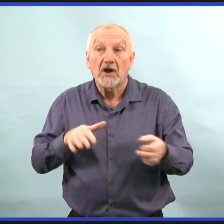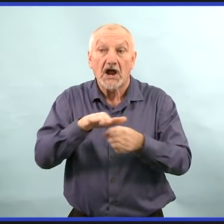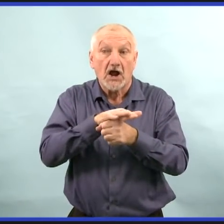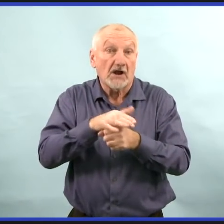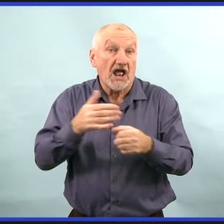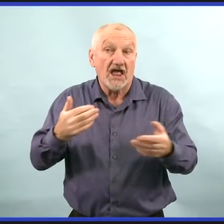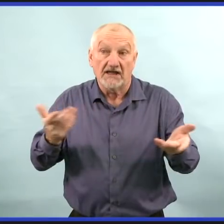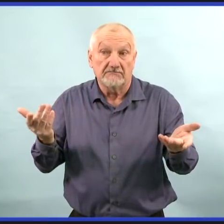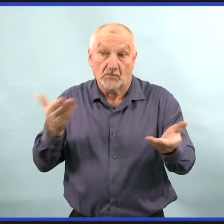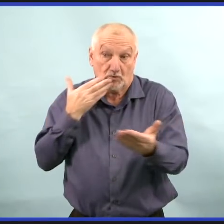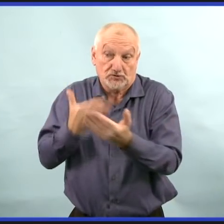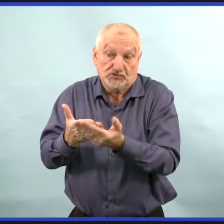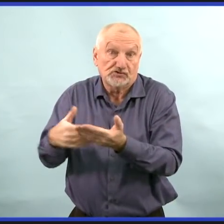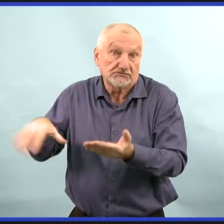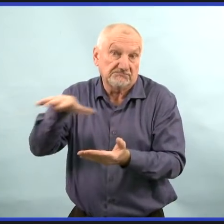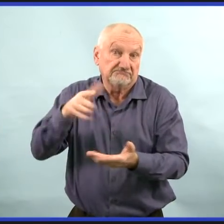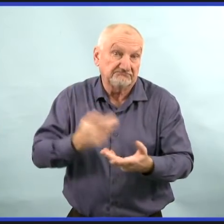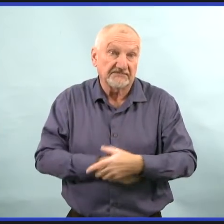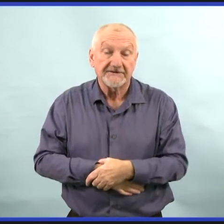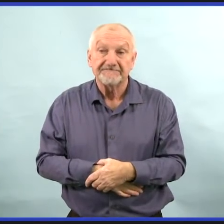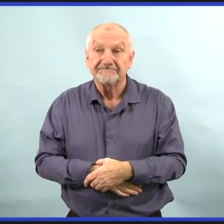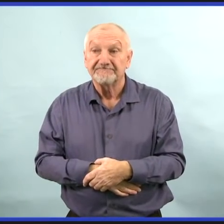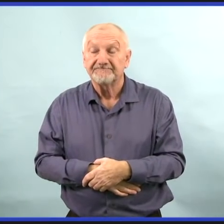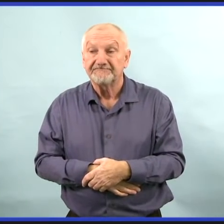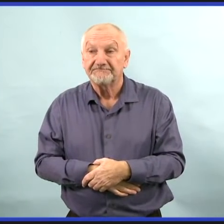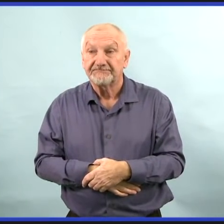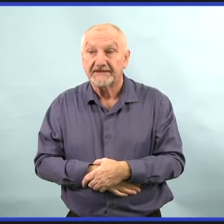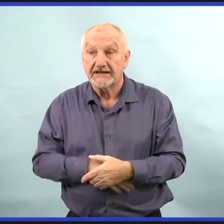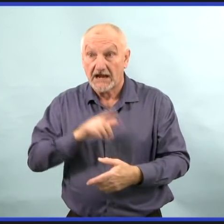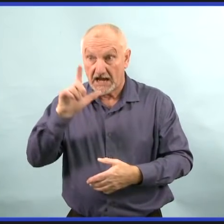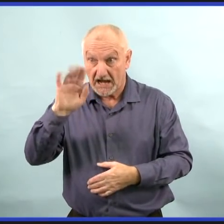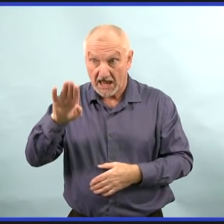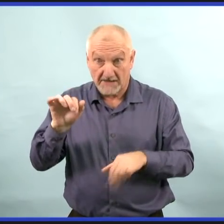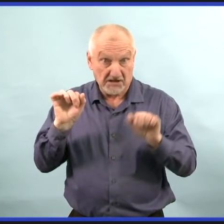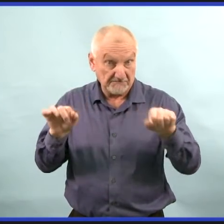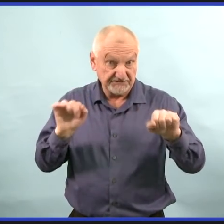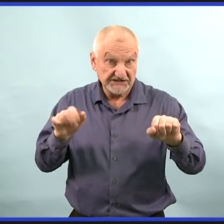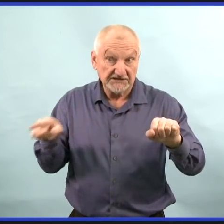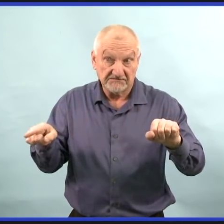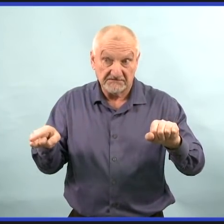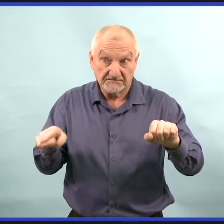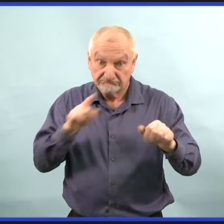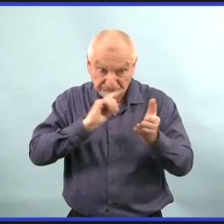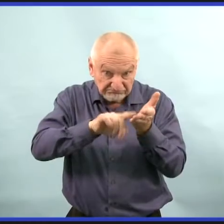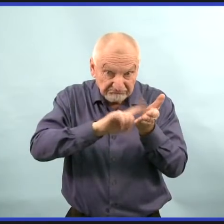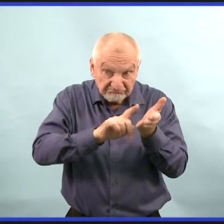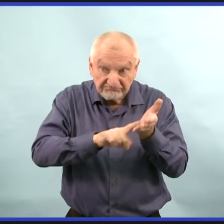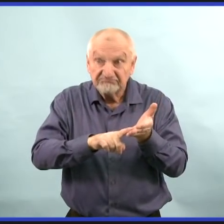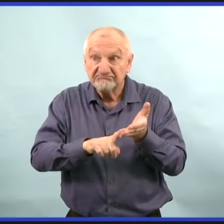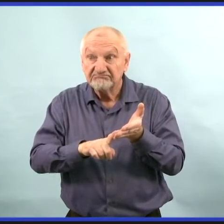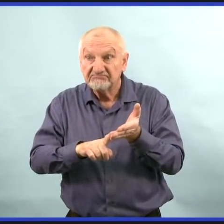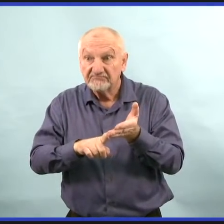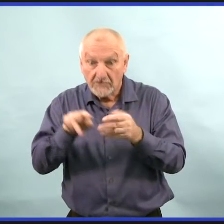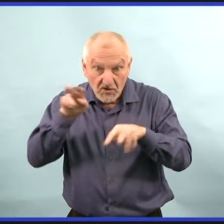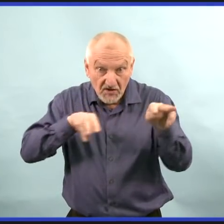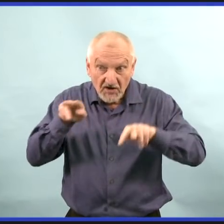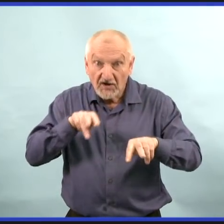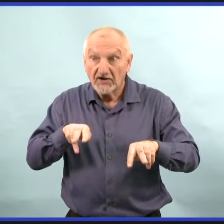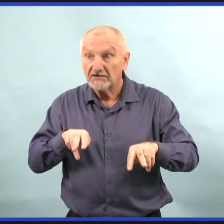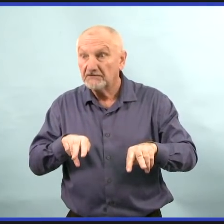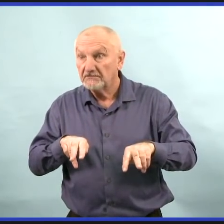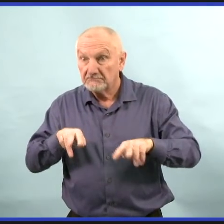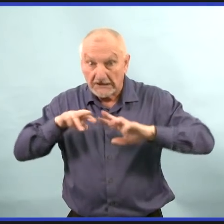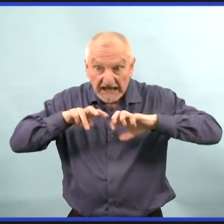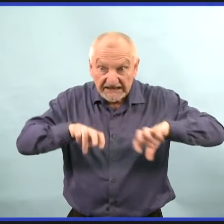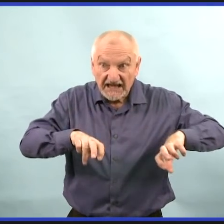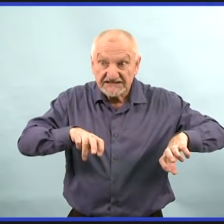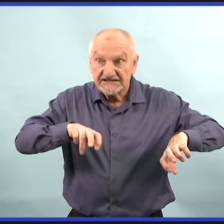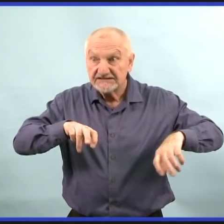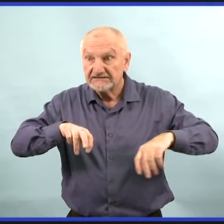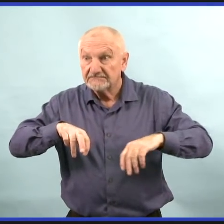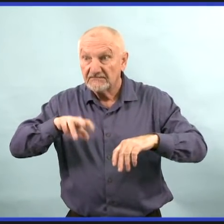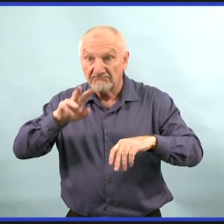and um and the lab's ability to uh look for this new variant is is is there so the rest of our work